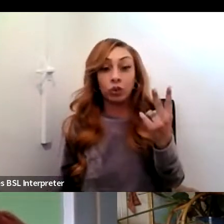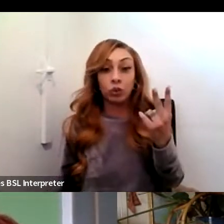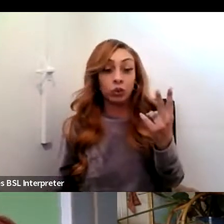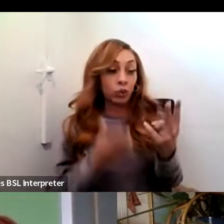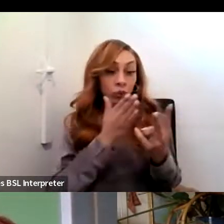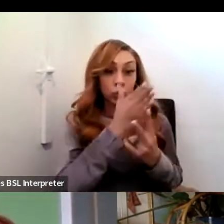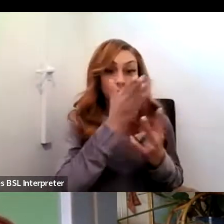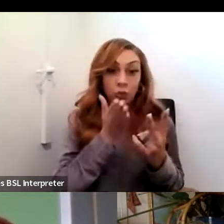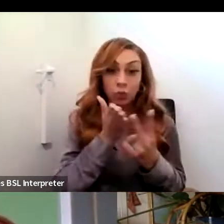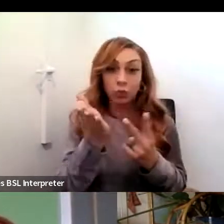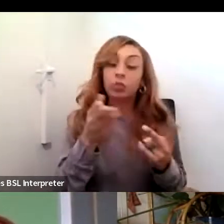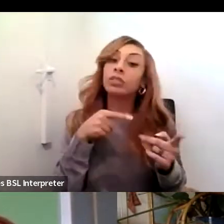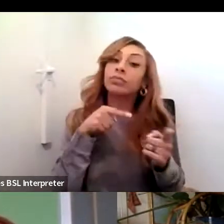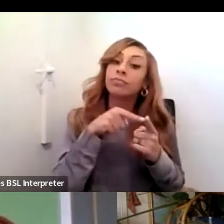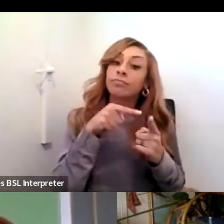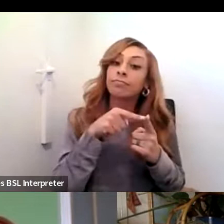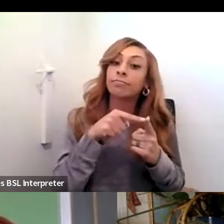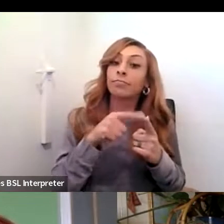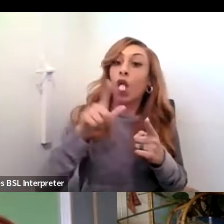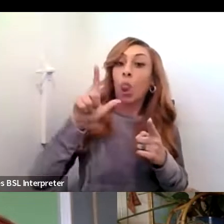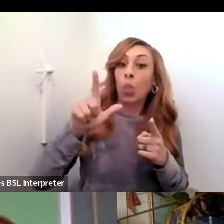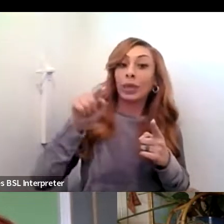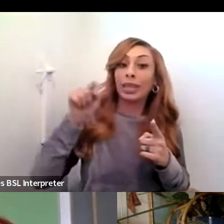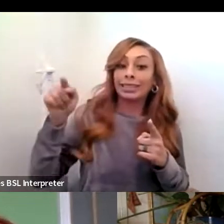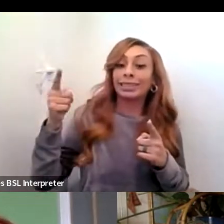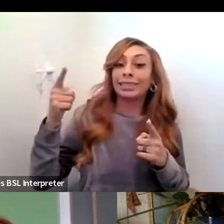The first strand is that Louise and Kerry and myself